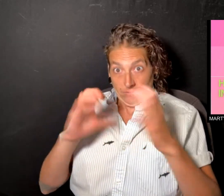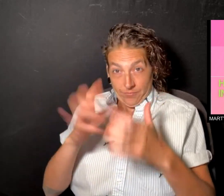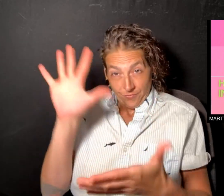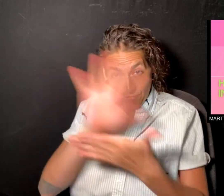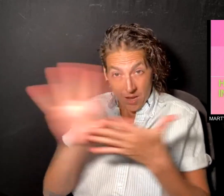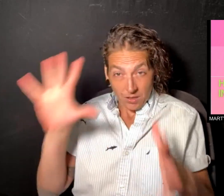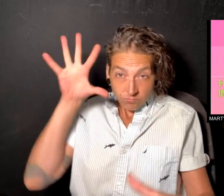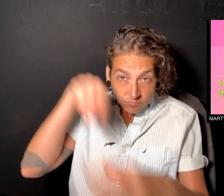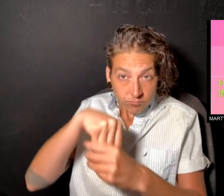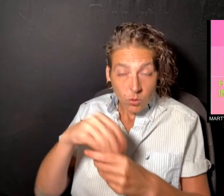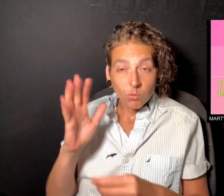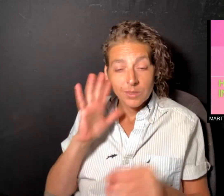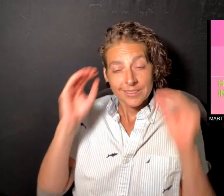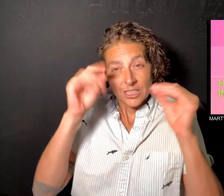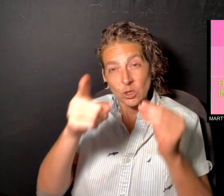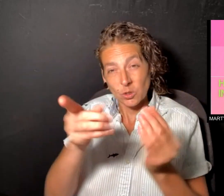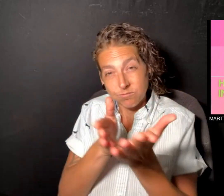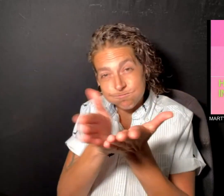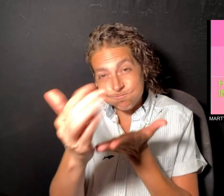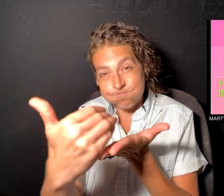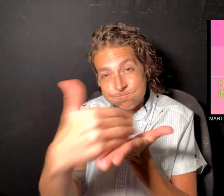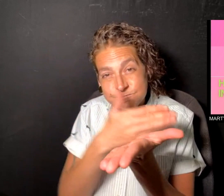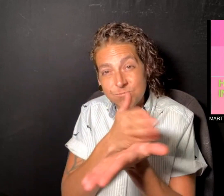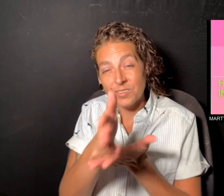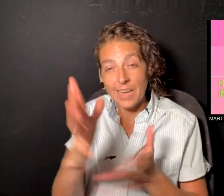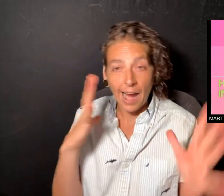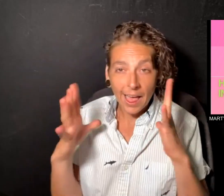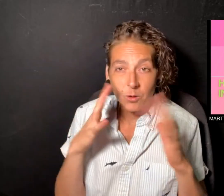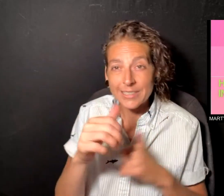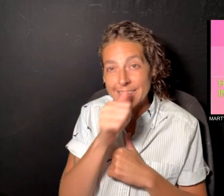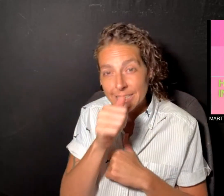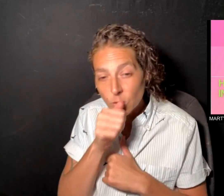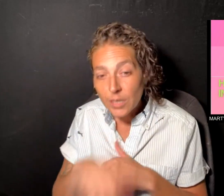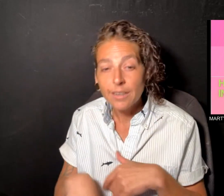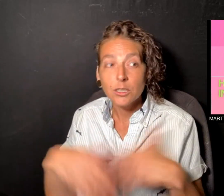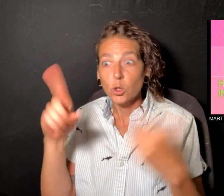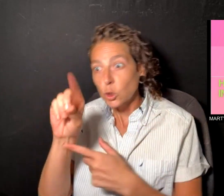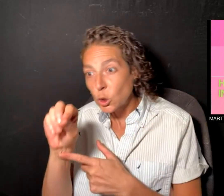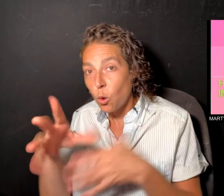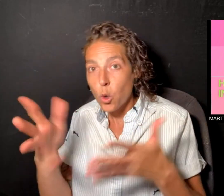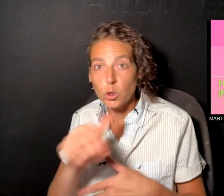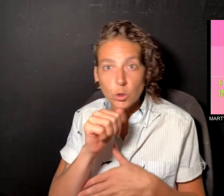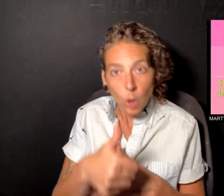The five in those five weeks, I'll teach you the ins and outs of Hollywood, the secrets, the do's and don'ts.